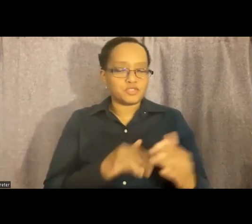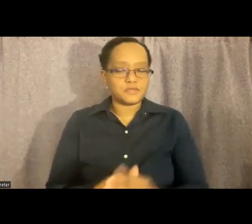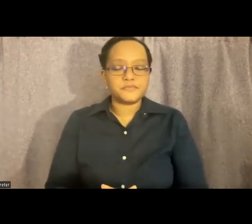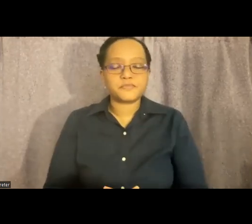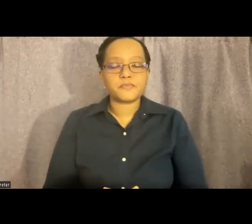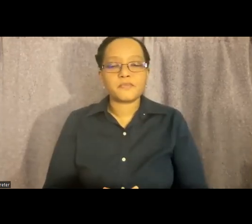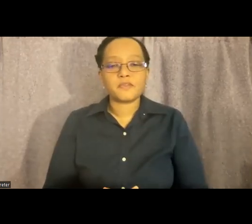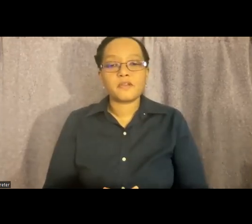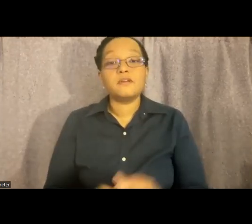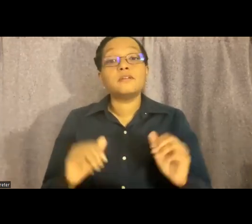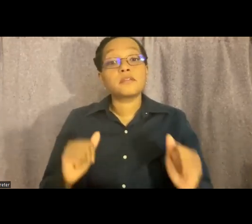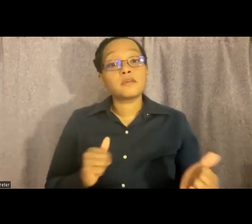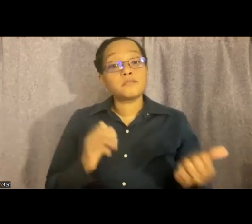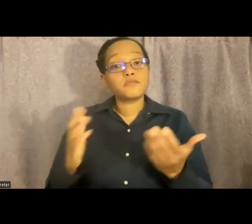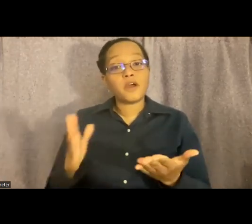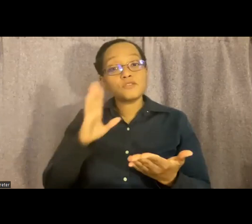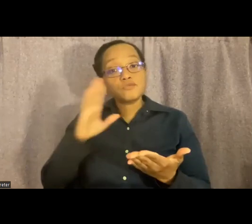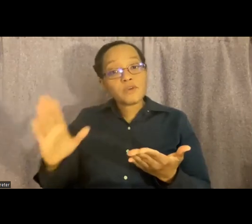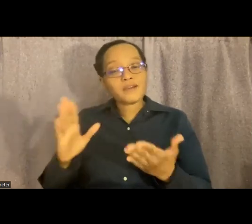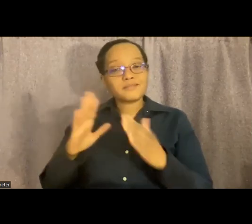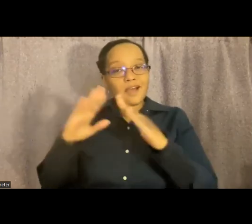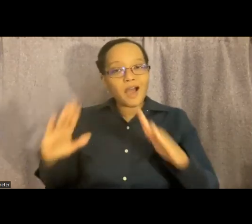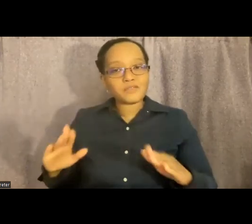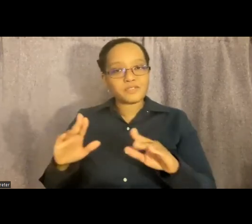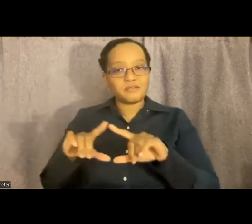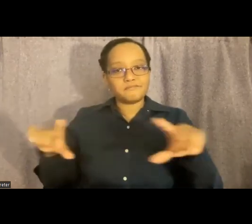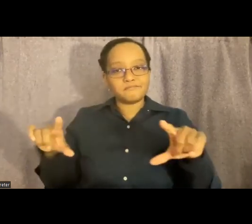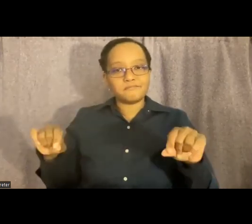We can do that by providing direct housing vouchers to people with disabilities to help